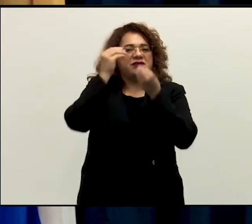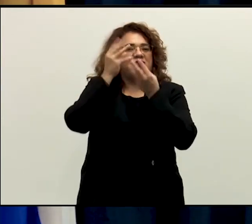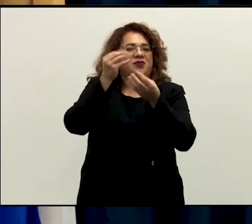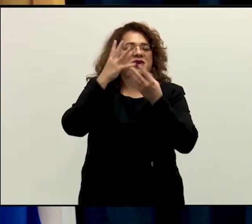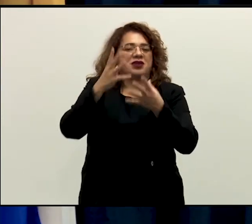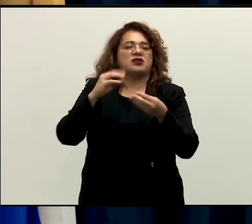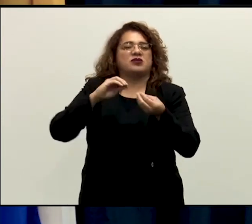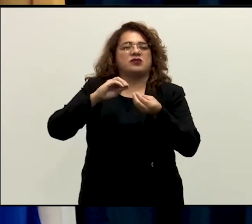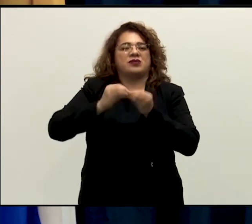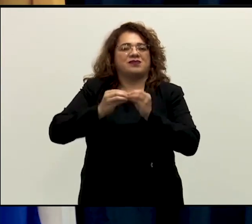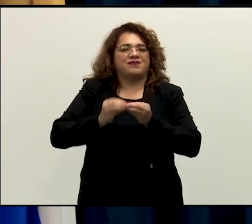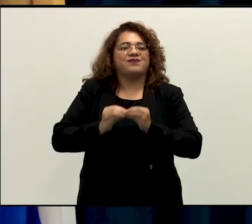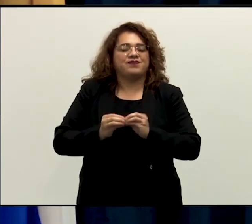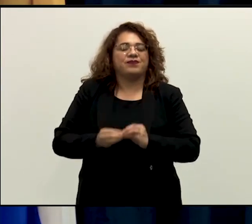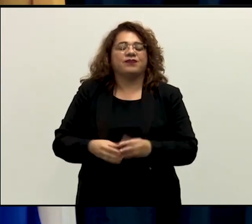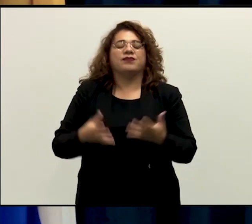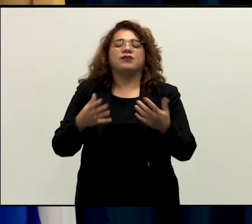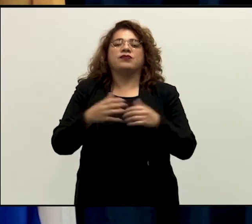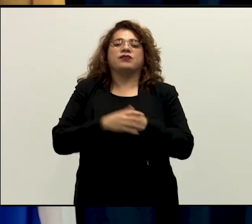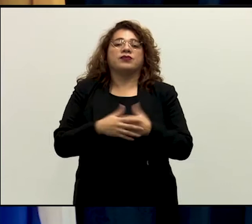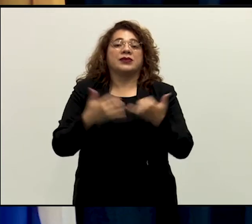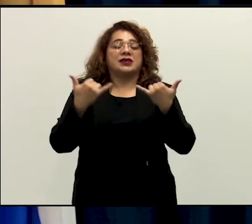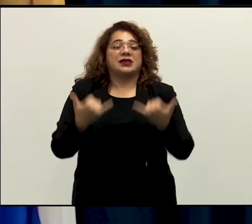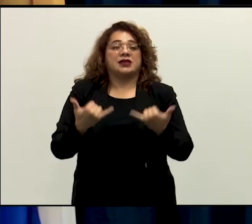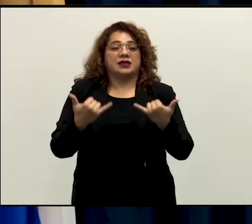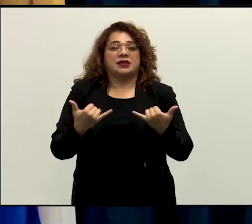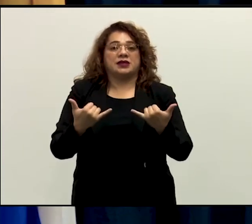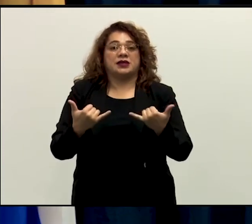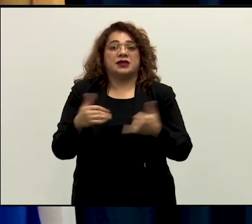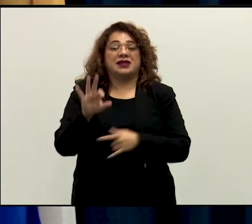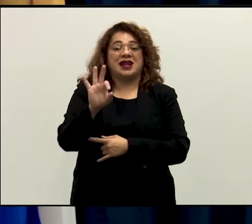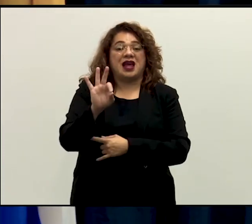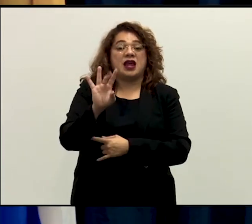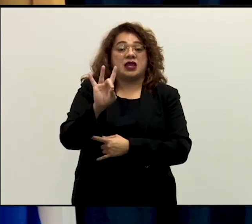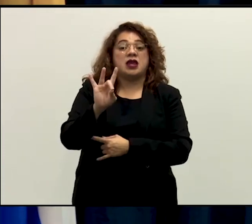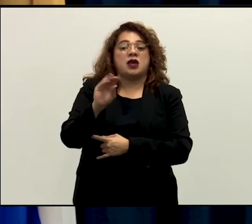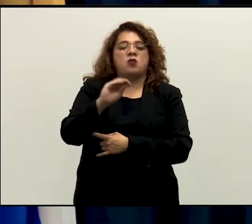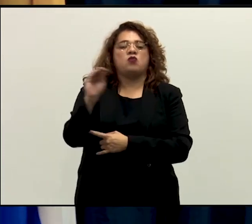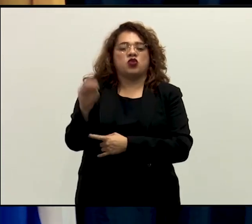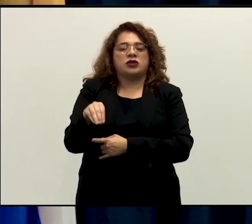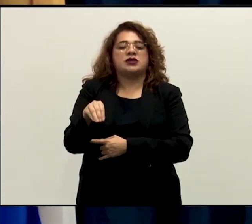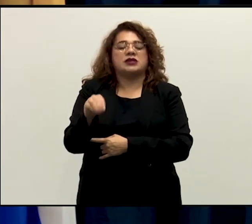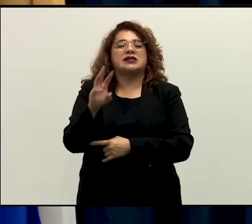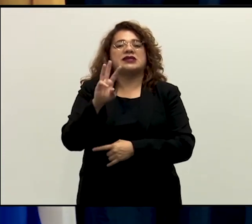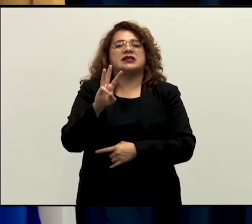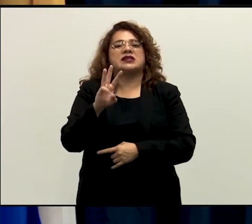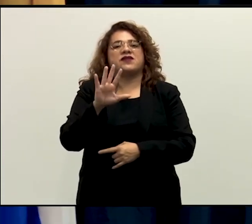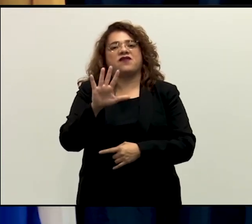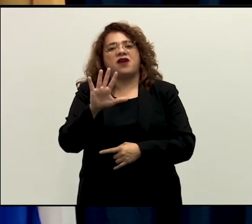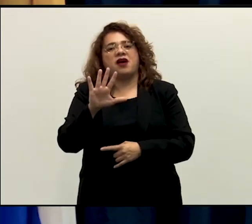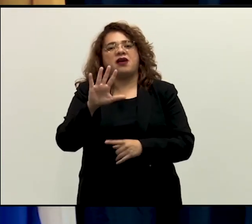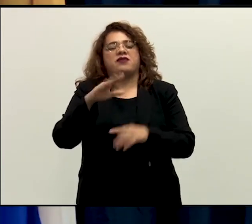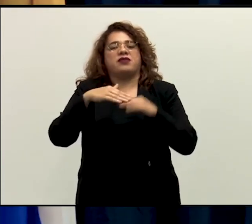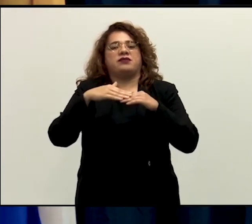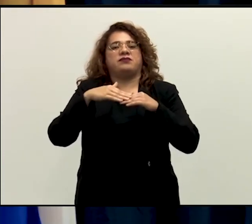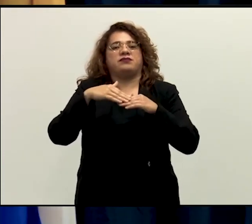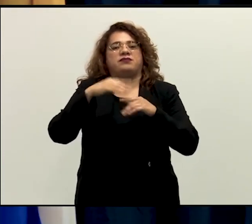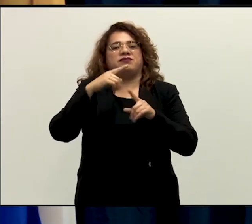So I think most folks know that as of today, we have 98 percent of those 65 plus have been vaccinated, really great number.